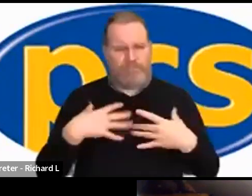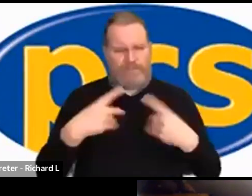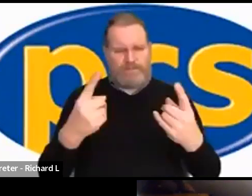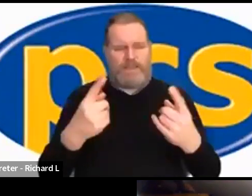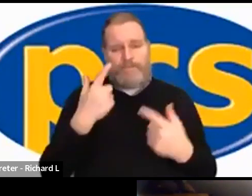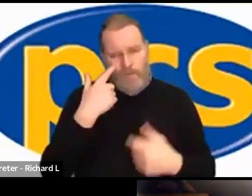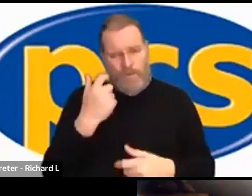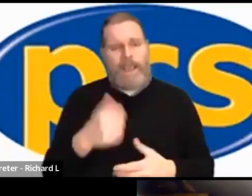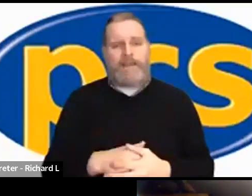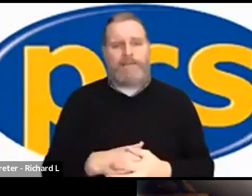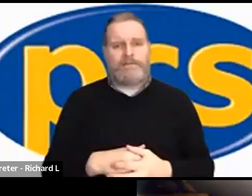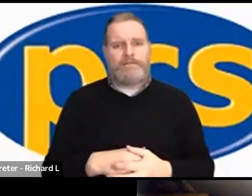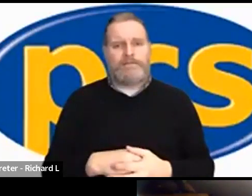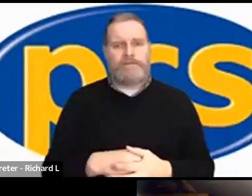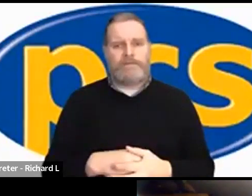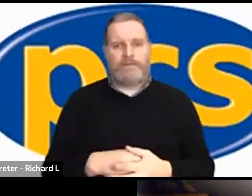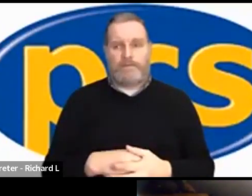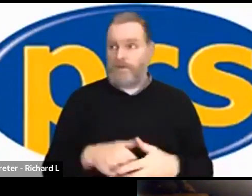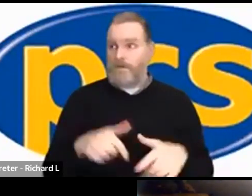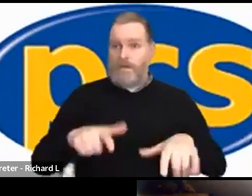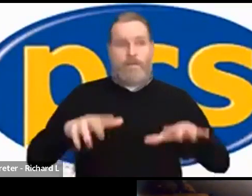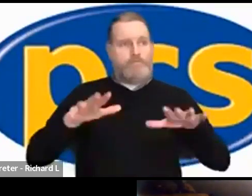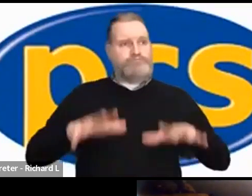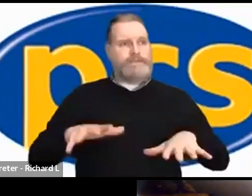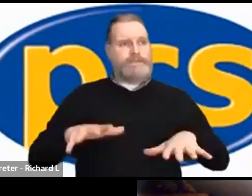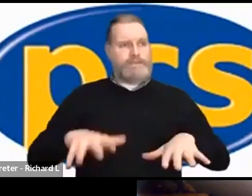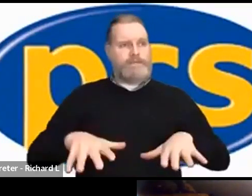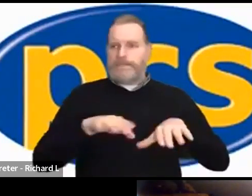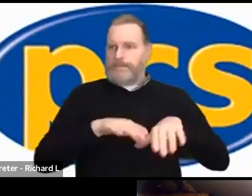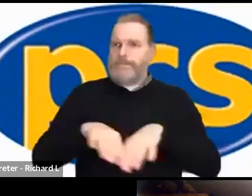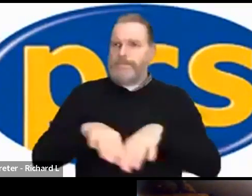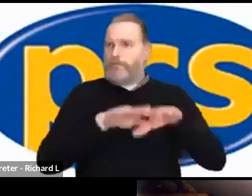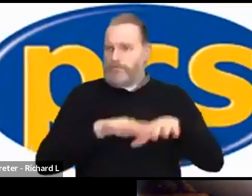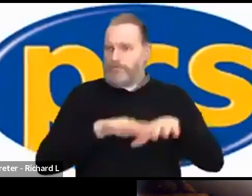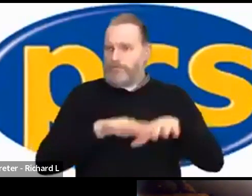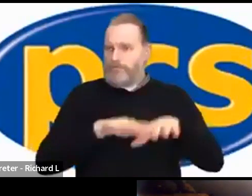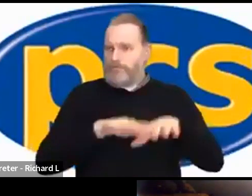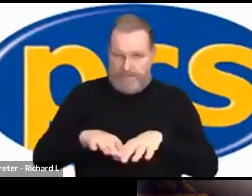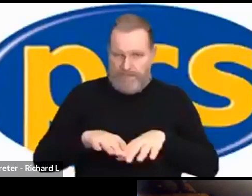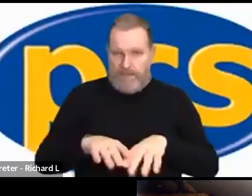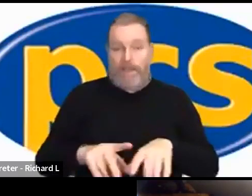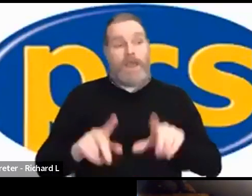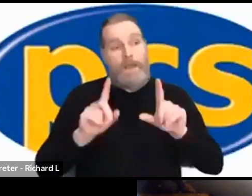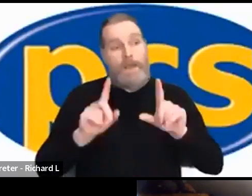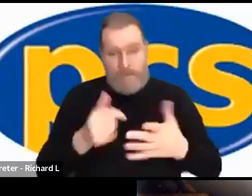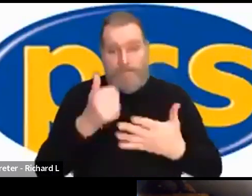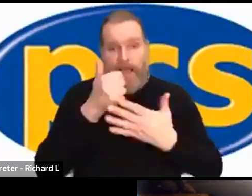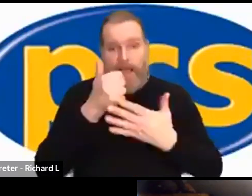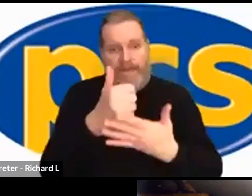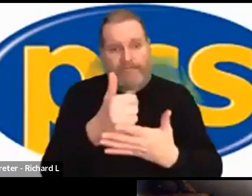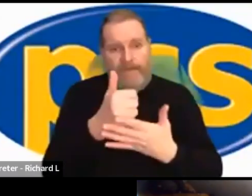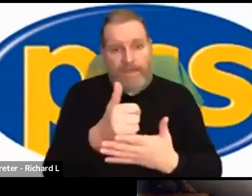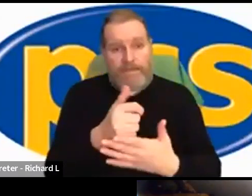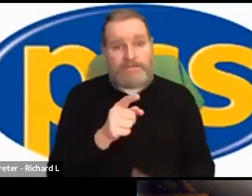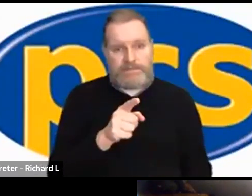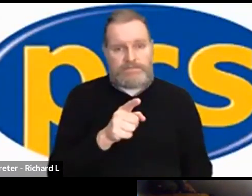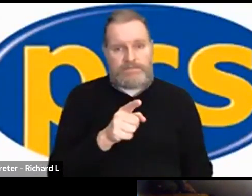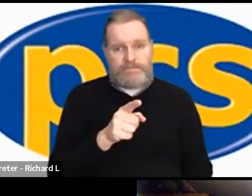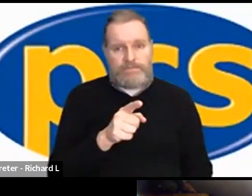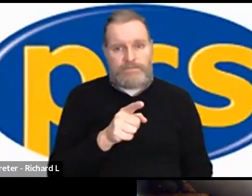to the to the media people. Are to the media people. We supposedly democratic country. ountry, but we are ountry, but we are advising